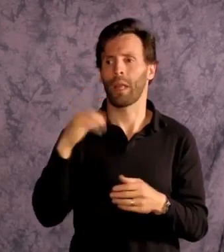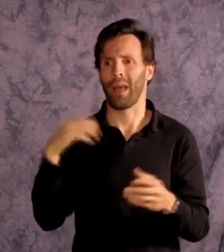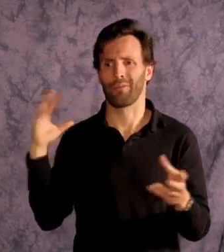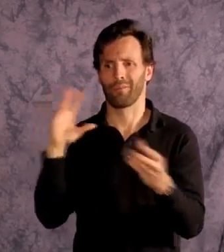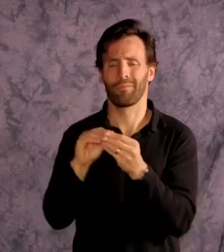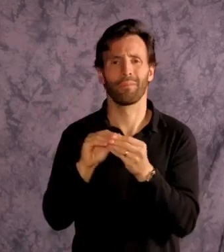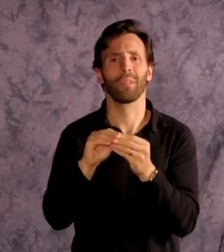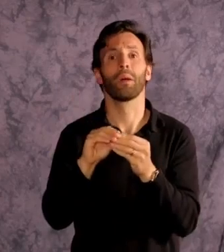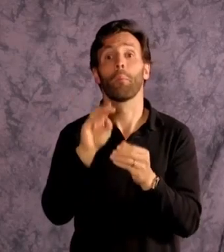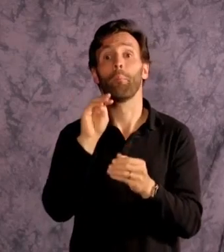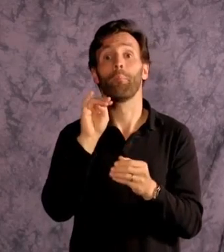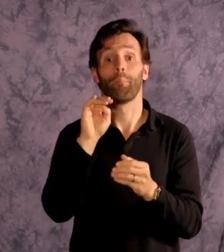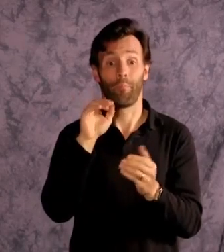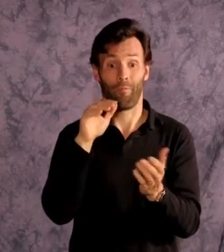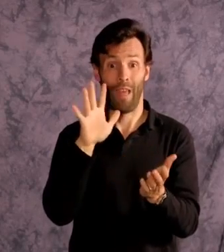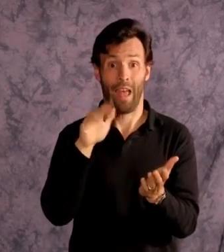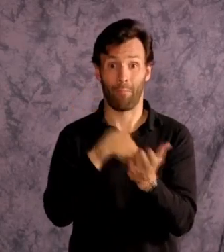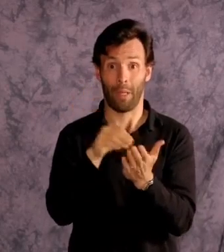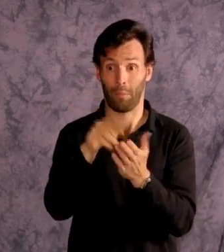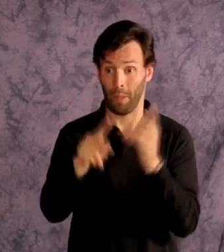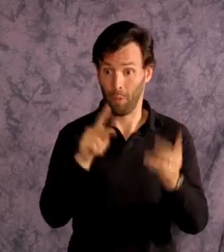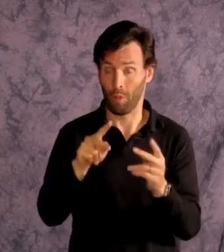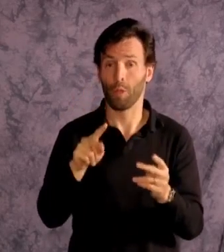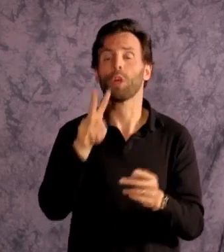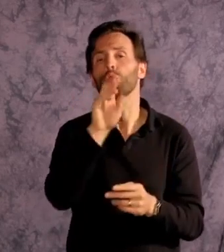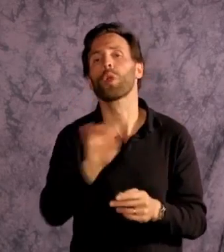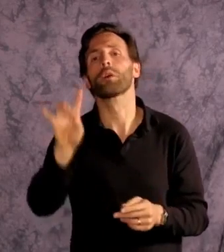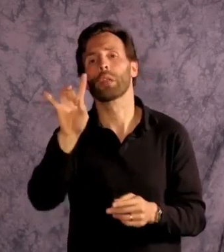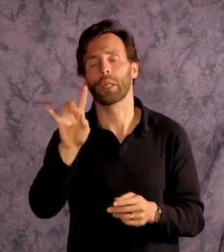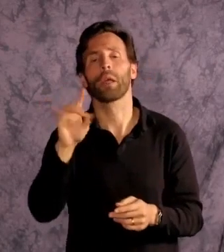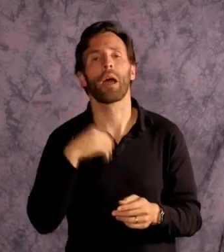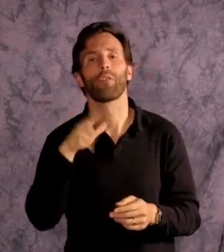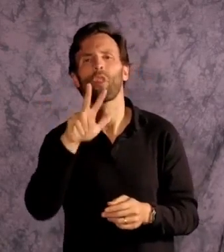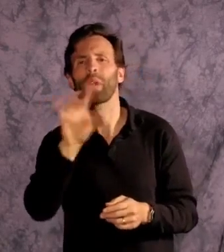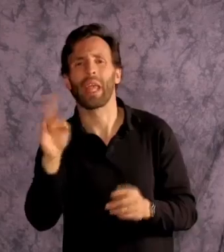The 2008 election yielded 38 convictions